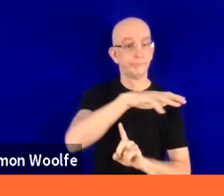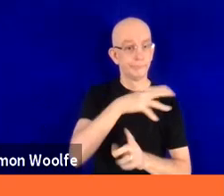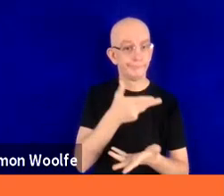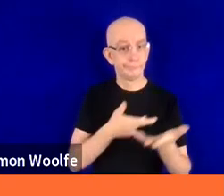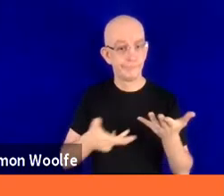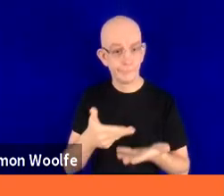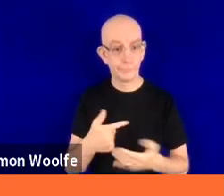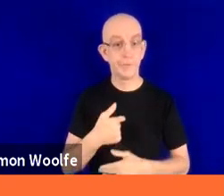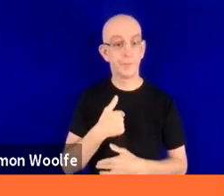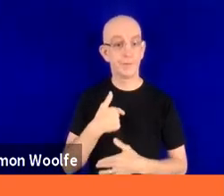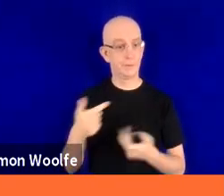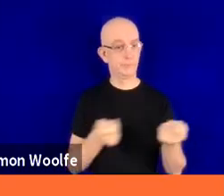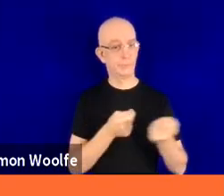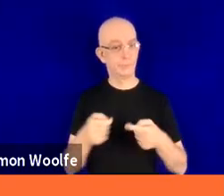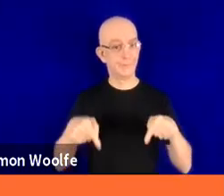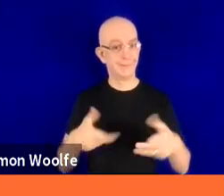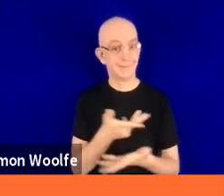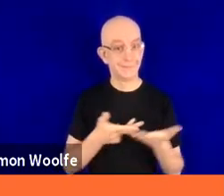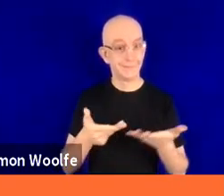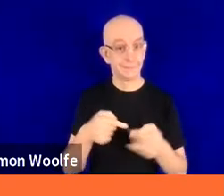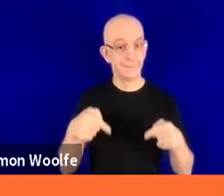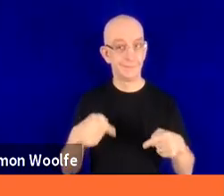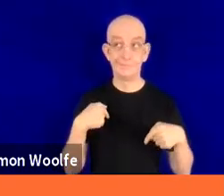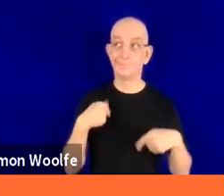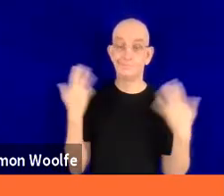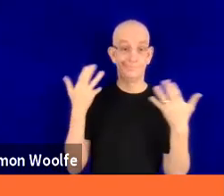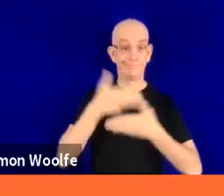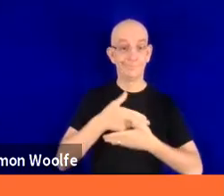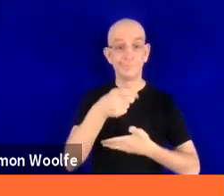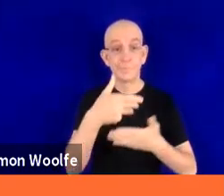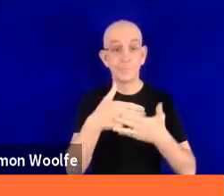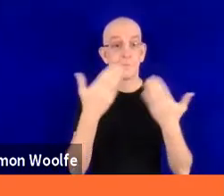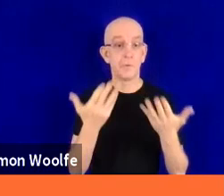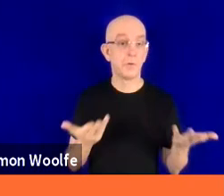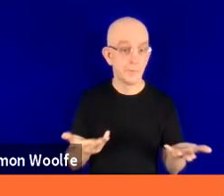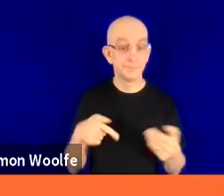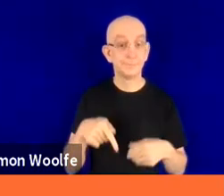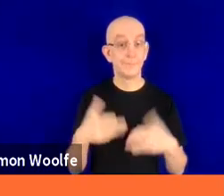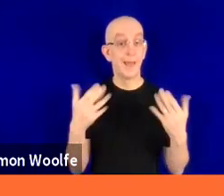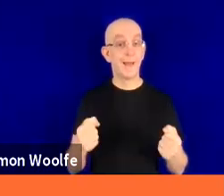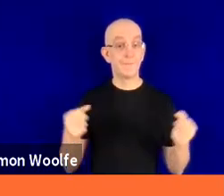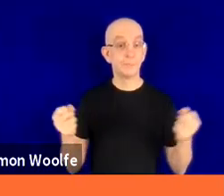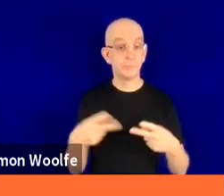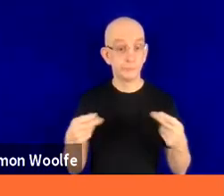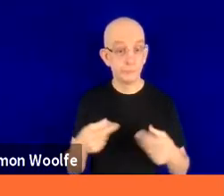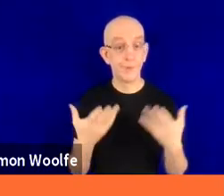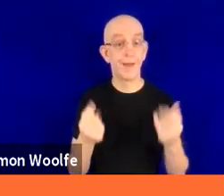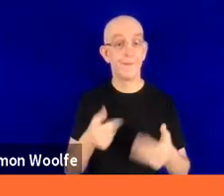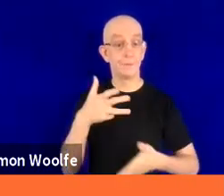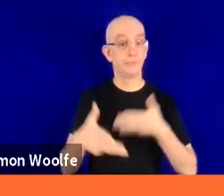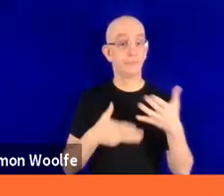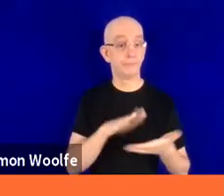To see the live captions, you can click on the closed captions button at the bottom of your screen, and to pin the interpreter